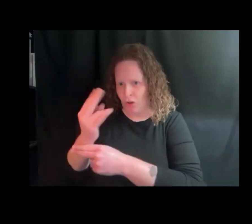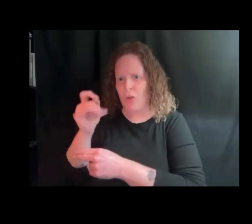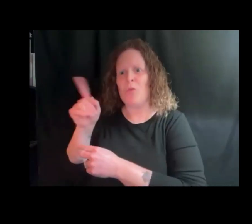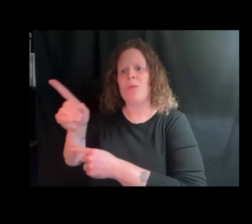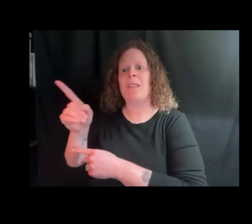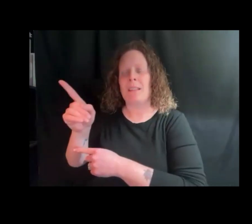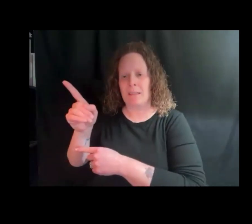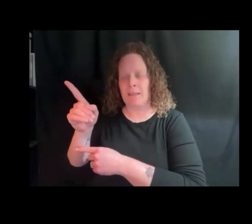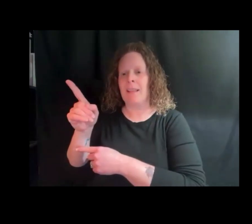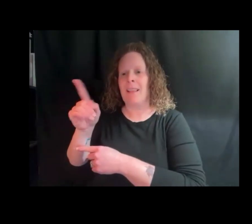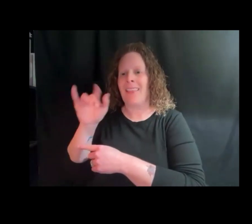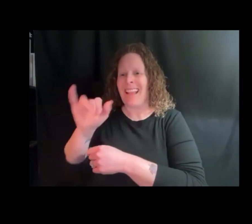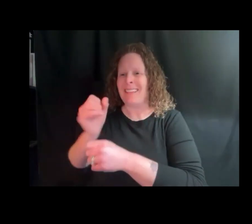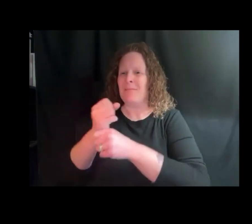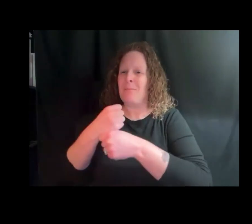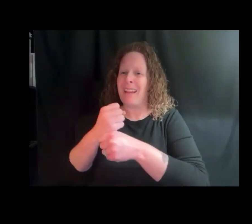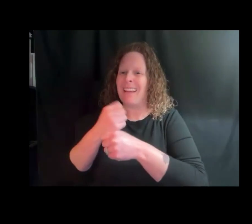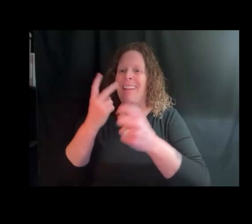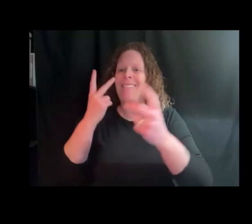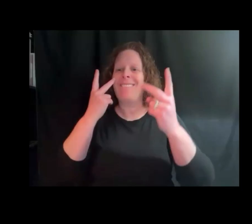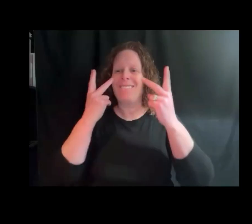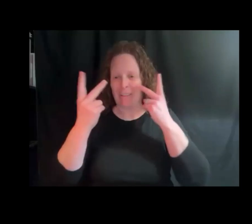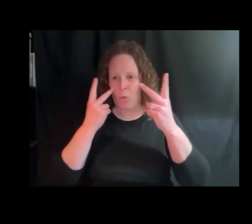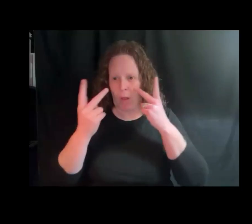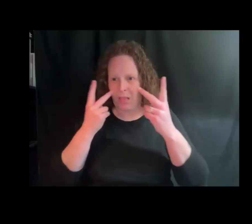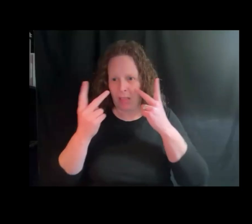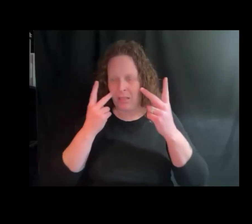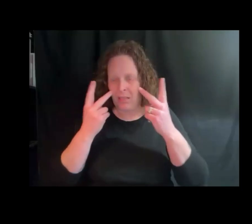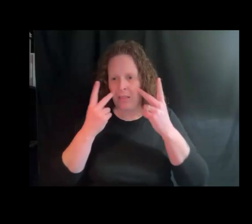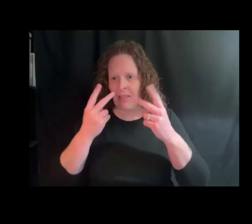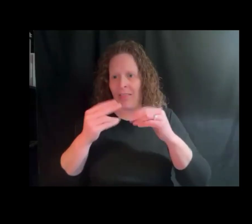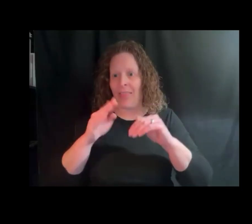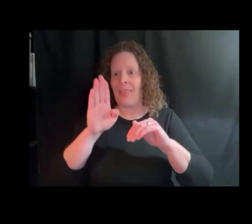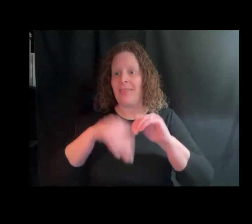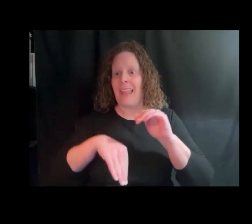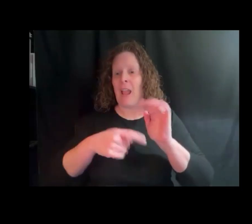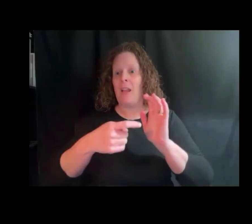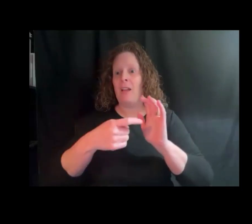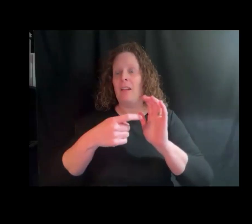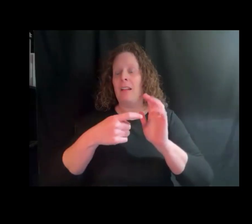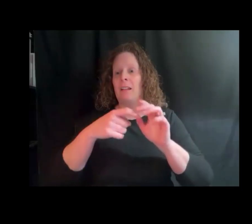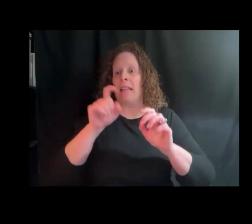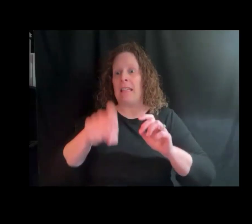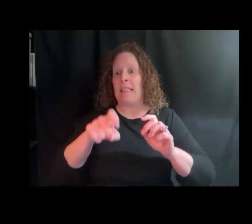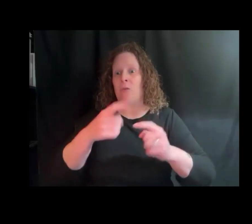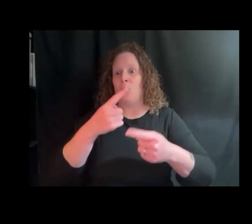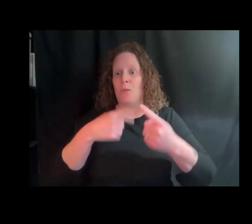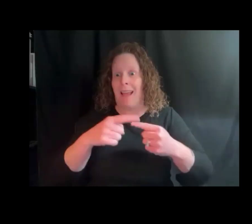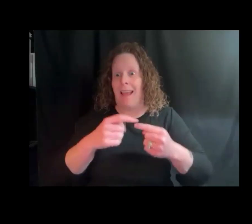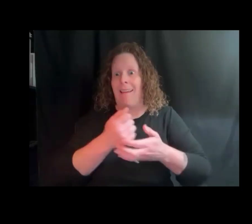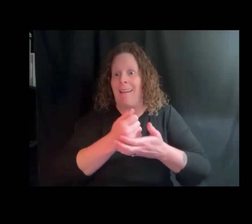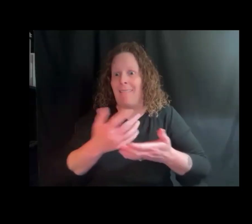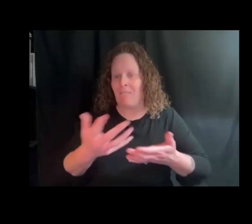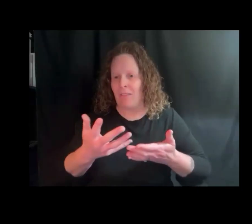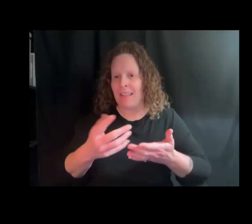on the whiteboard the interpreter will be using that as visual support for the interpretation